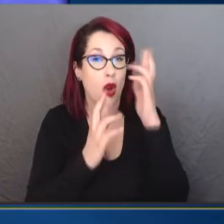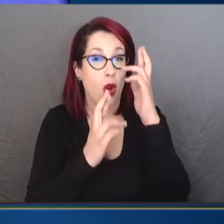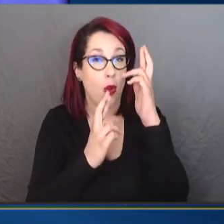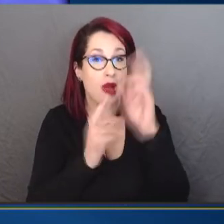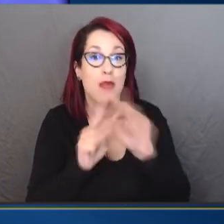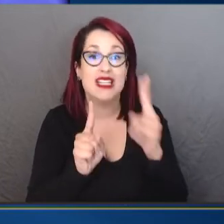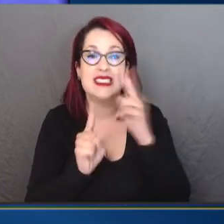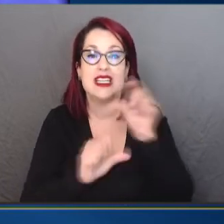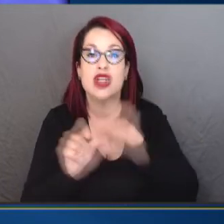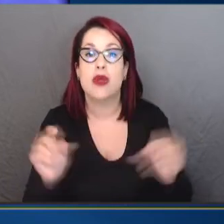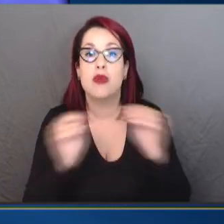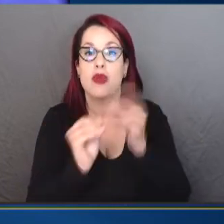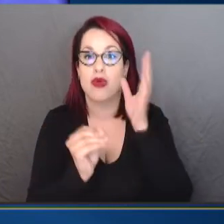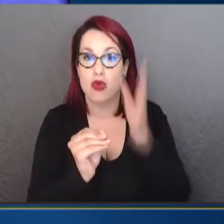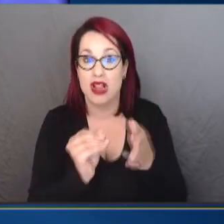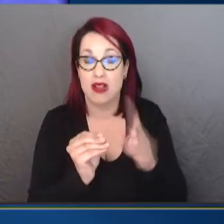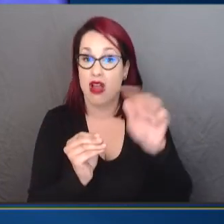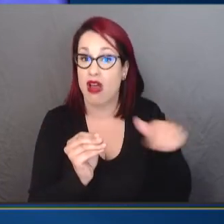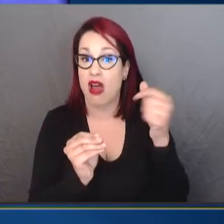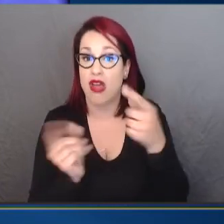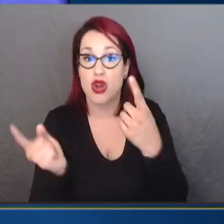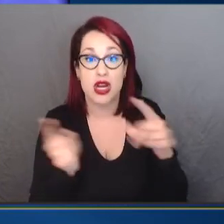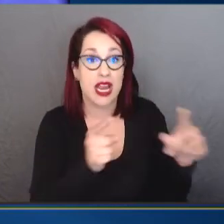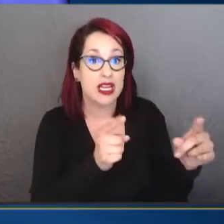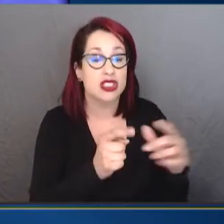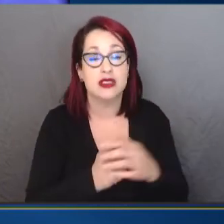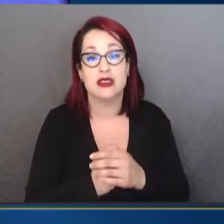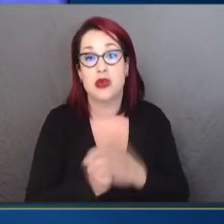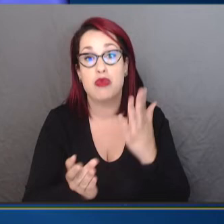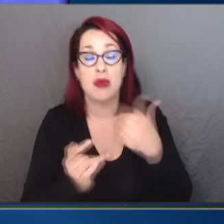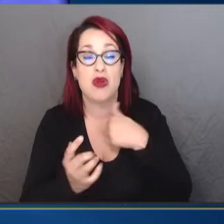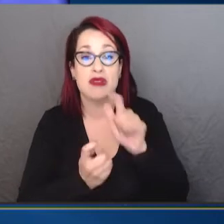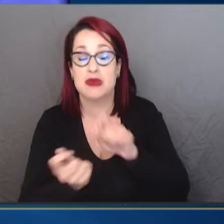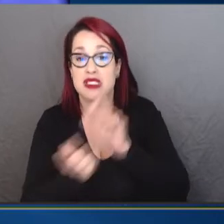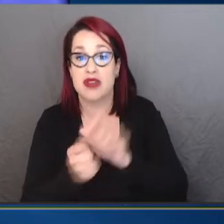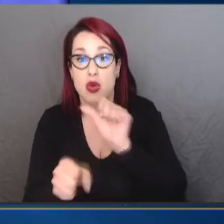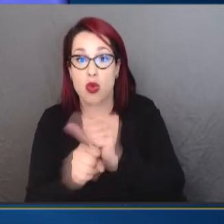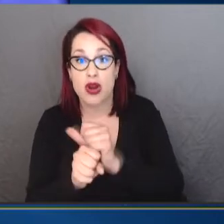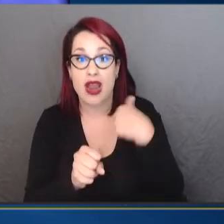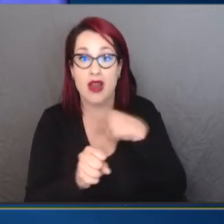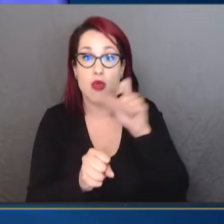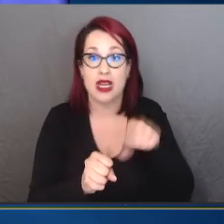when you have some particular work, or we have a need for your assistance, we'll get together.